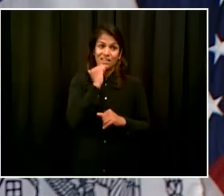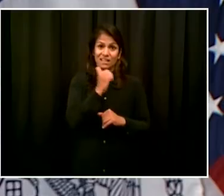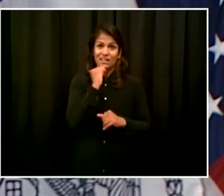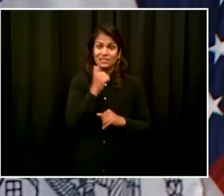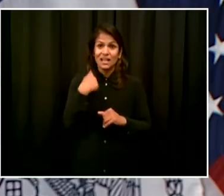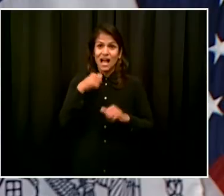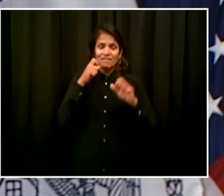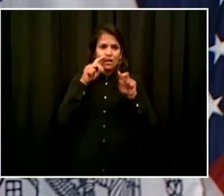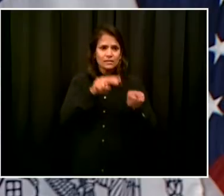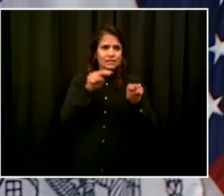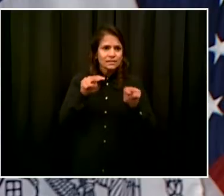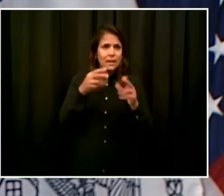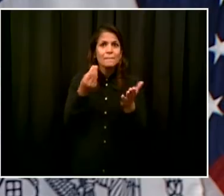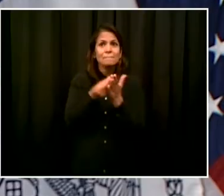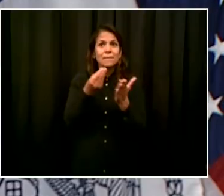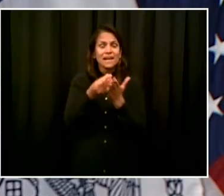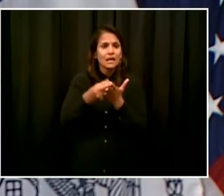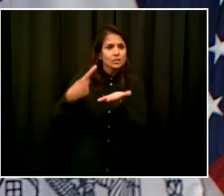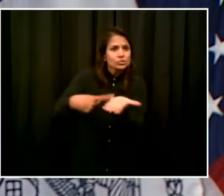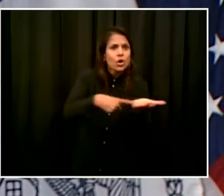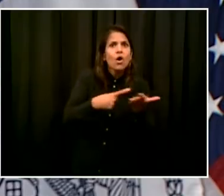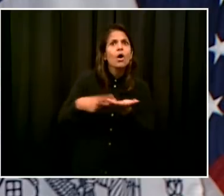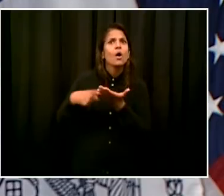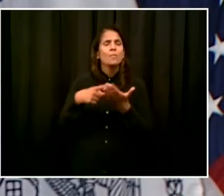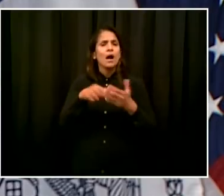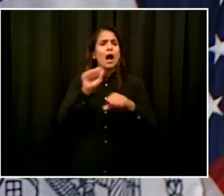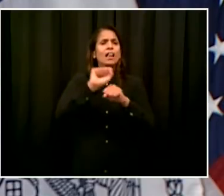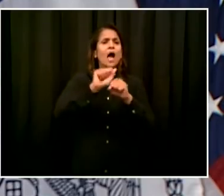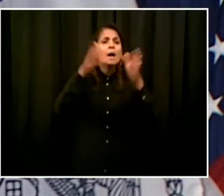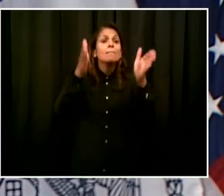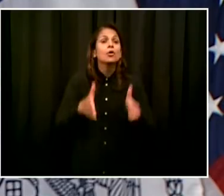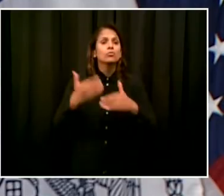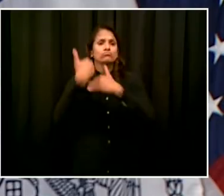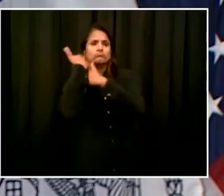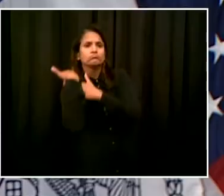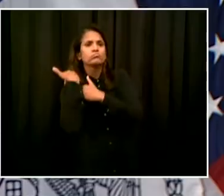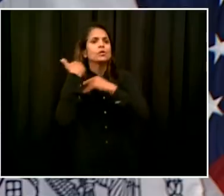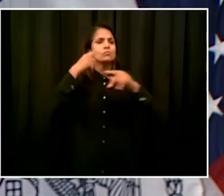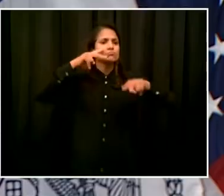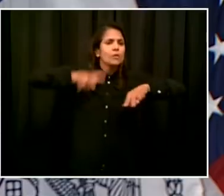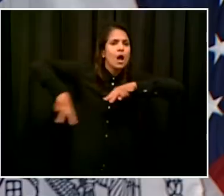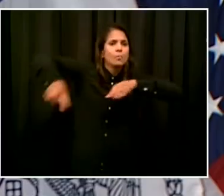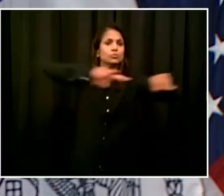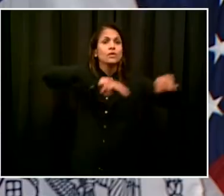TO MEAN THAT EVERY DAY WE WILL BE TALKING WITH LABOR LEADERS ABOUT